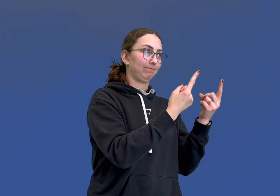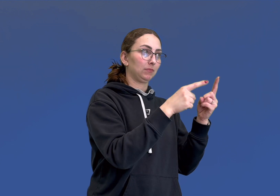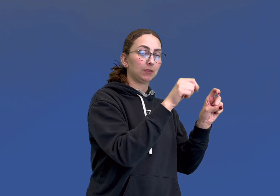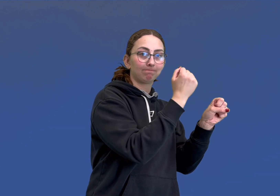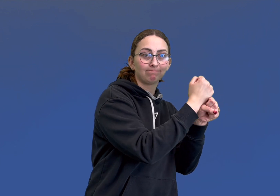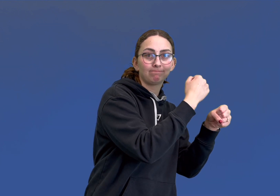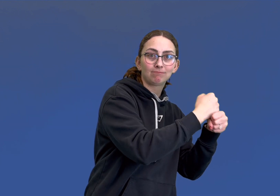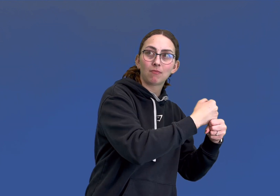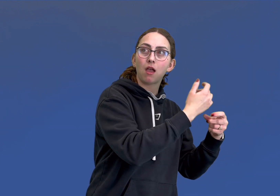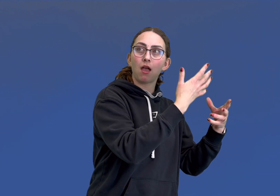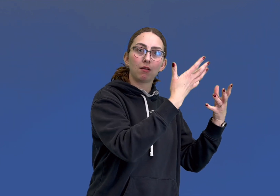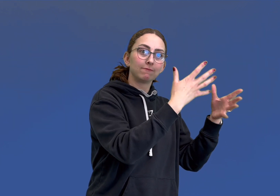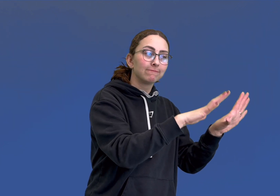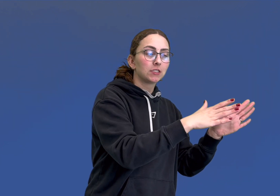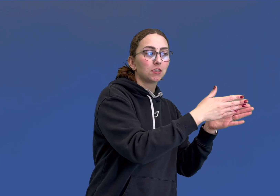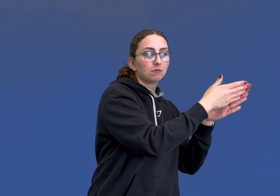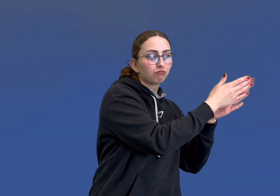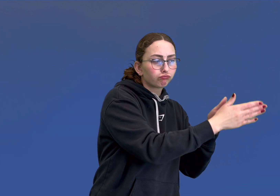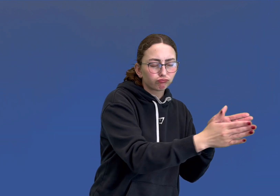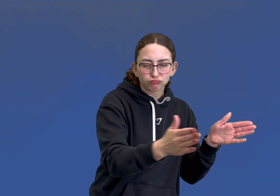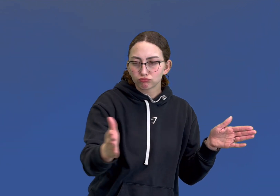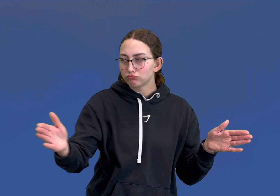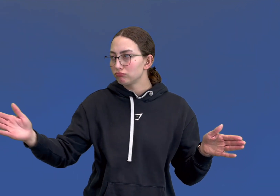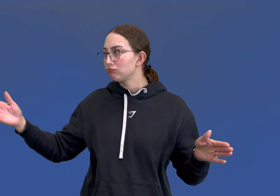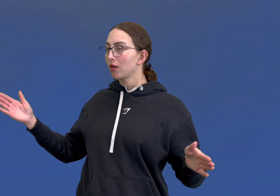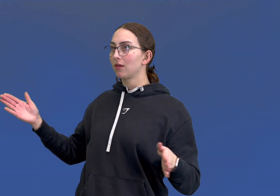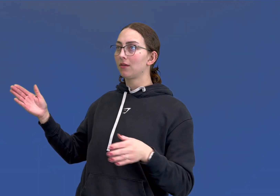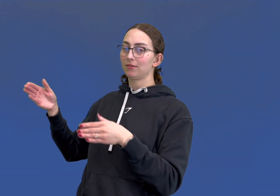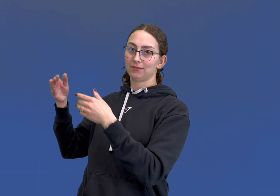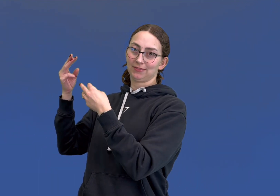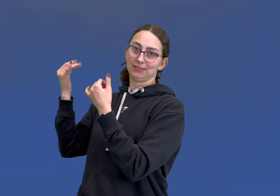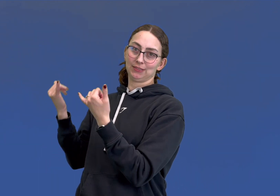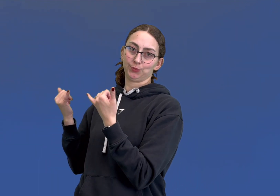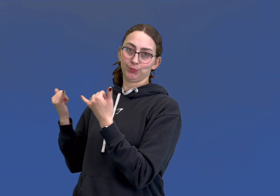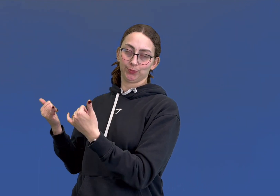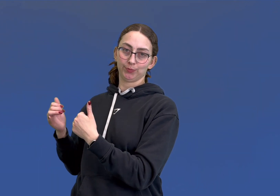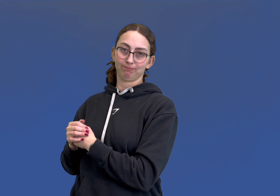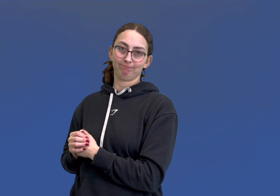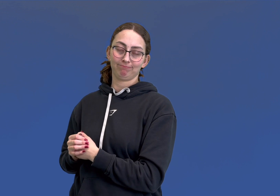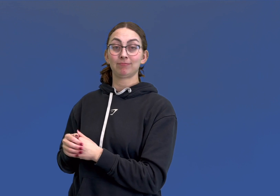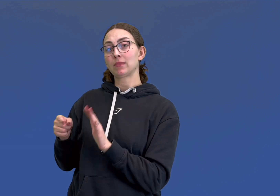The story shows all the way to modern day